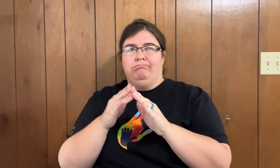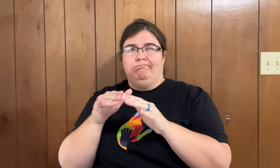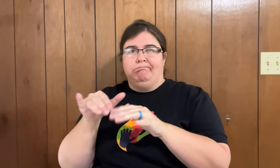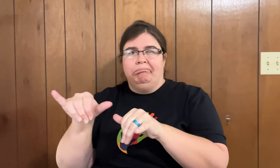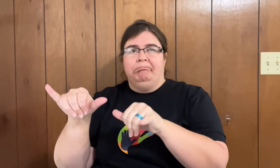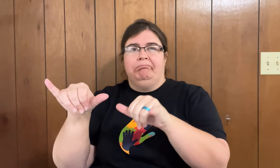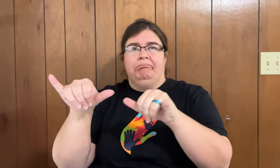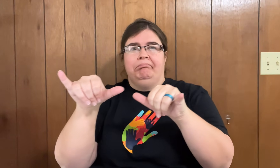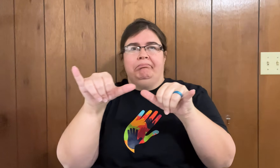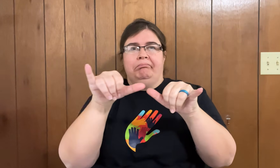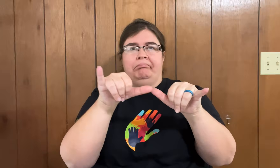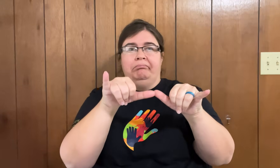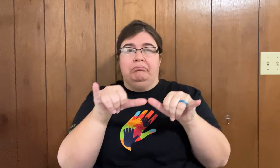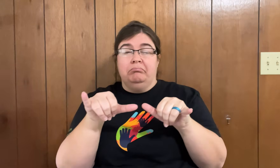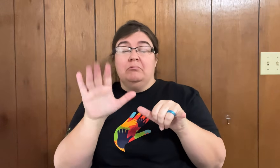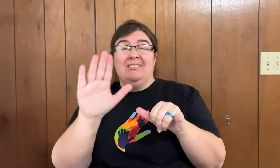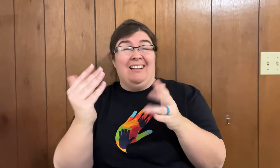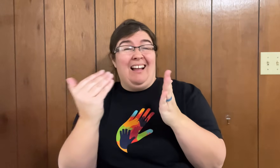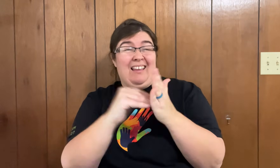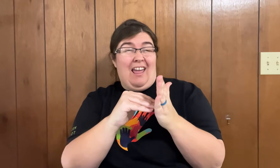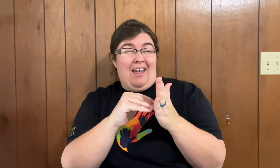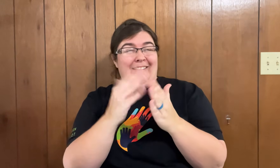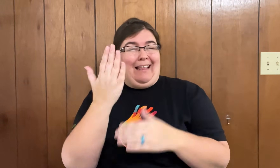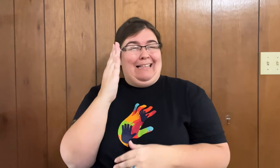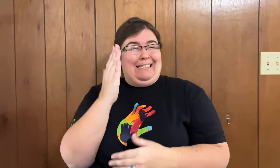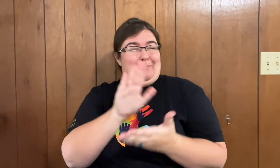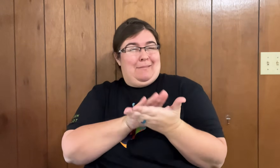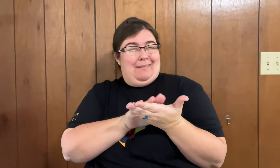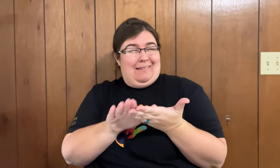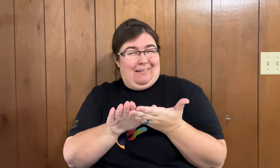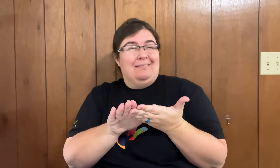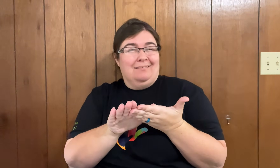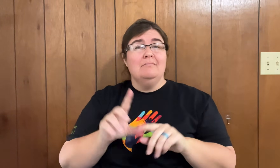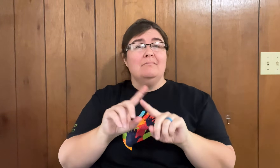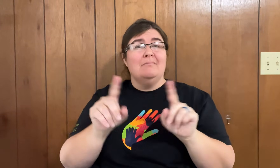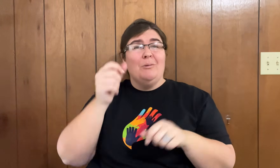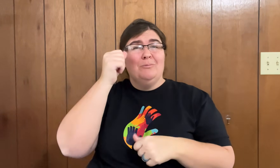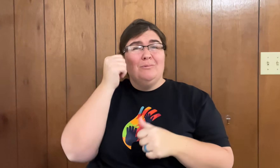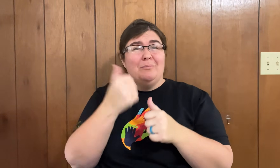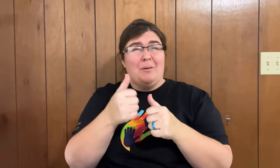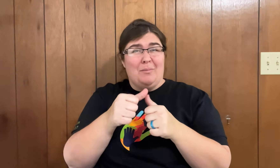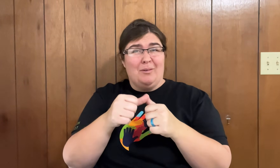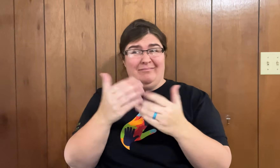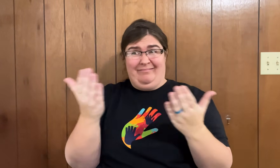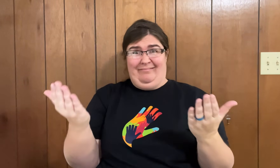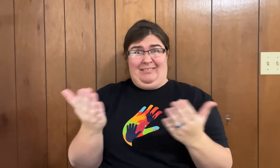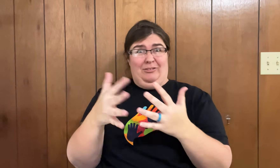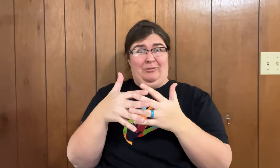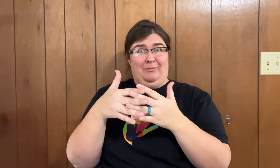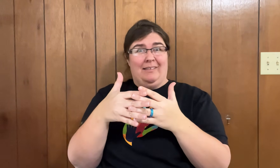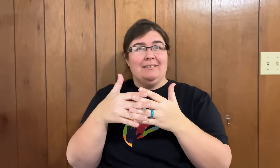And interpreters become the same. Again, this seems great in theory, but remember that here